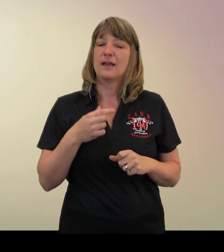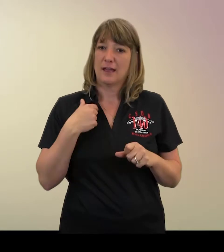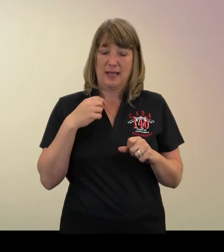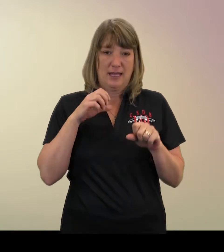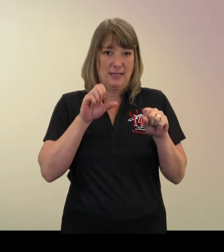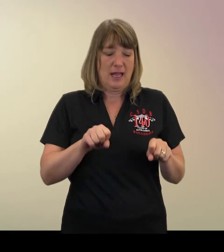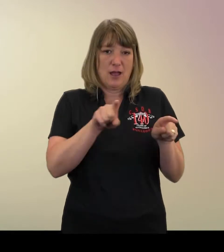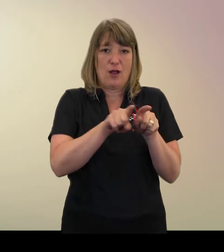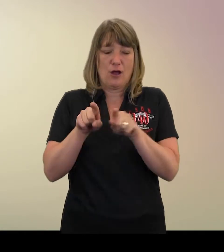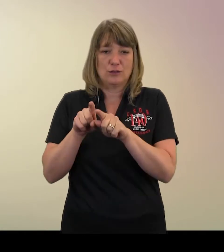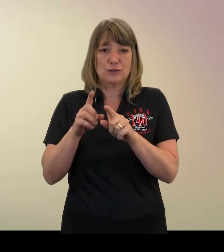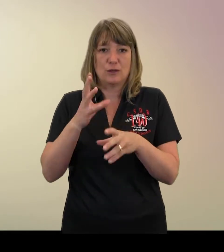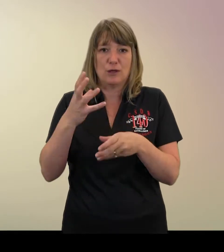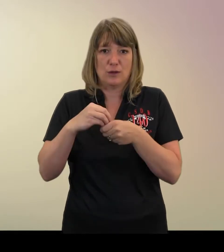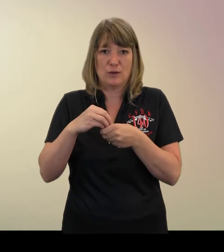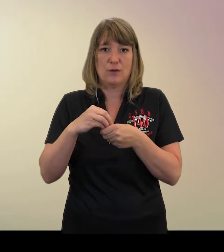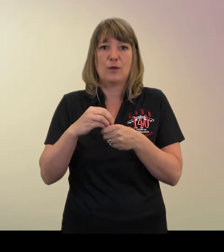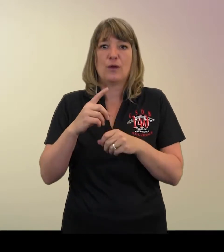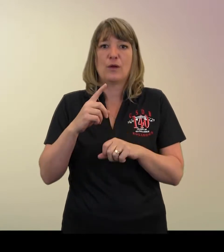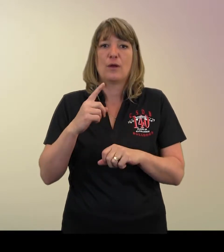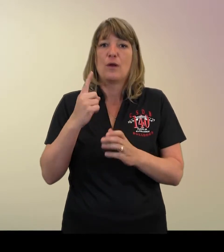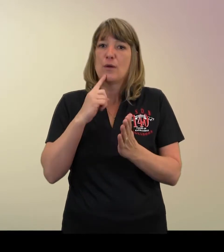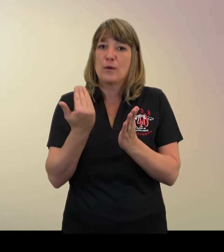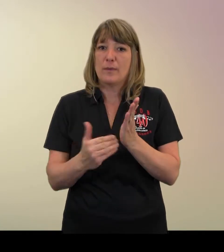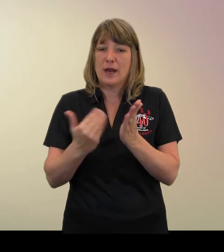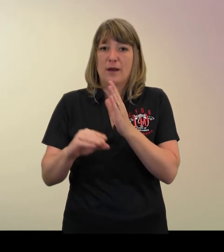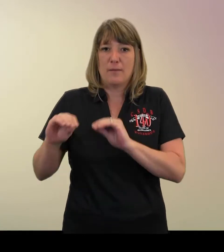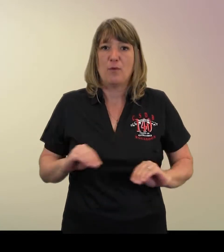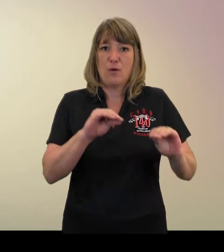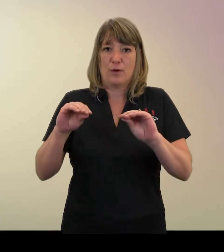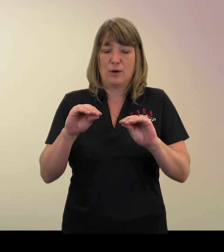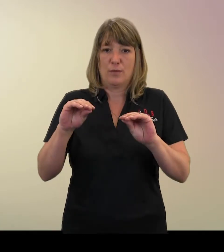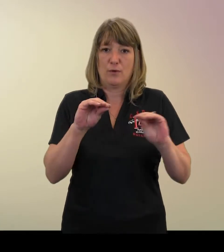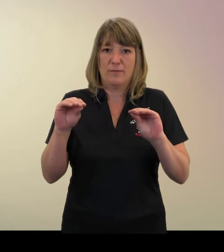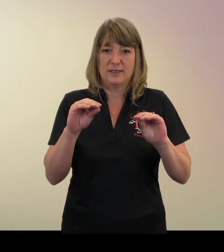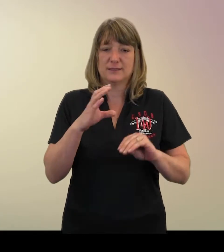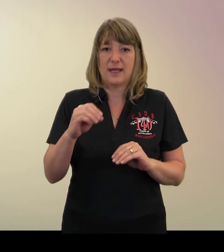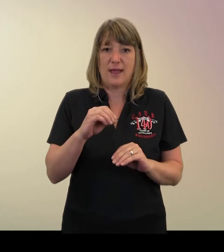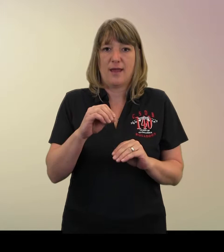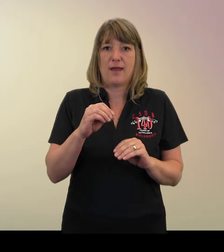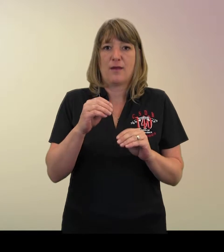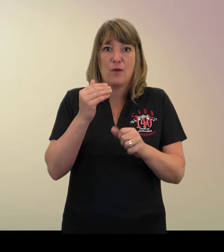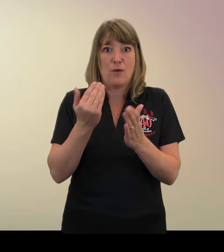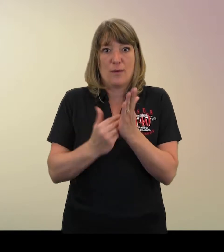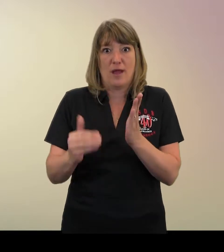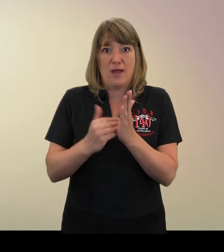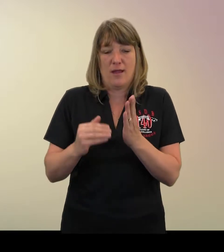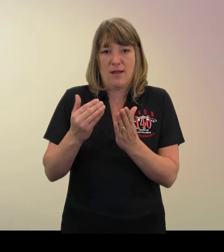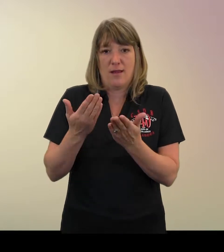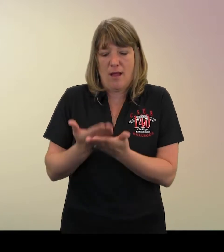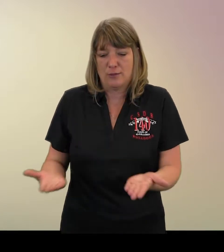This can also include repetitive motor movements and repetitive use of objects. The repetitive motor